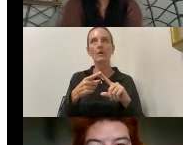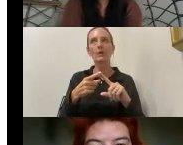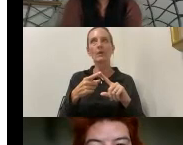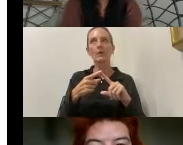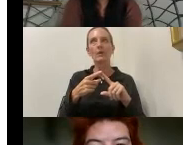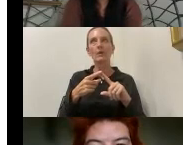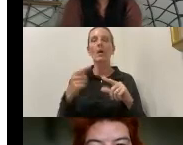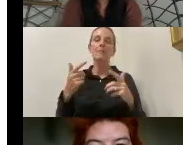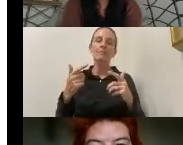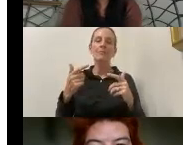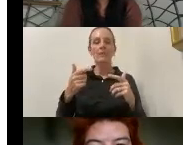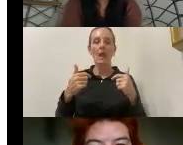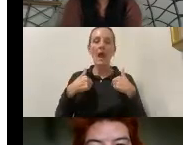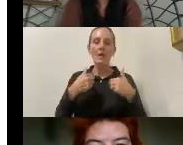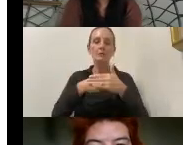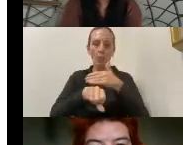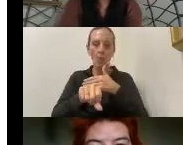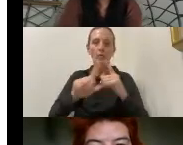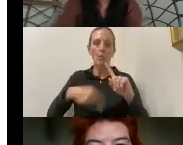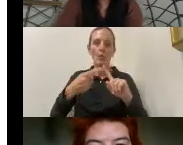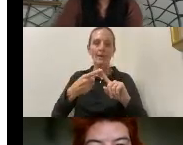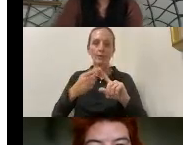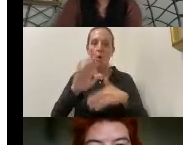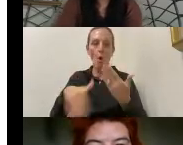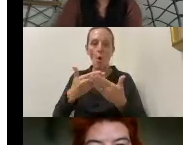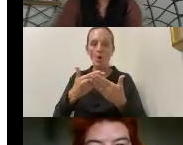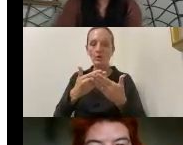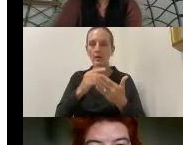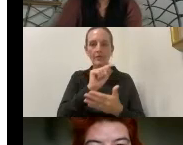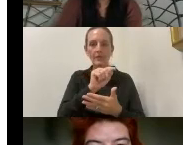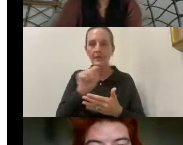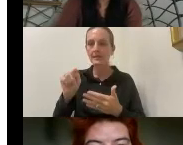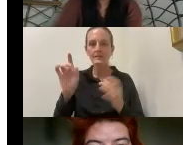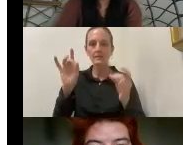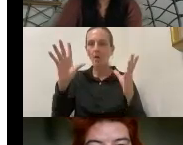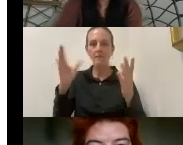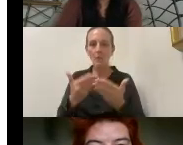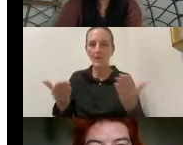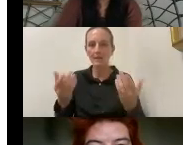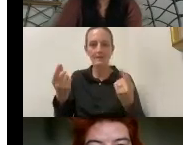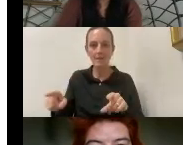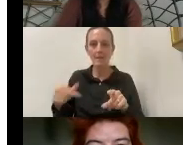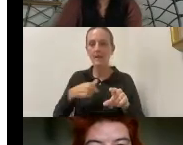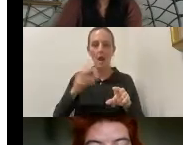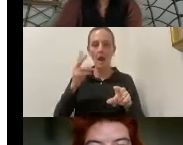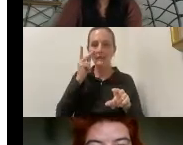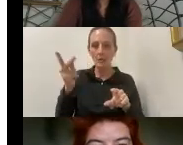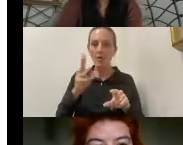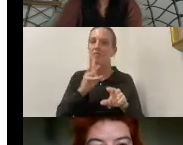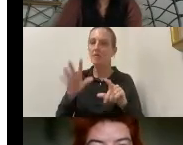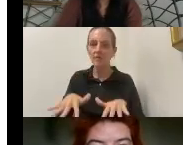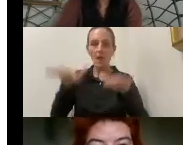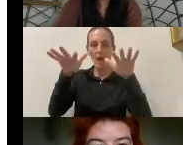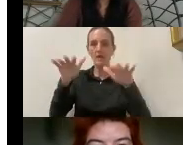Growing up I saw the floods, I had to walk the walking bridge to get across to the other